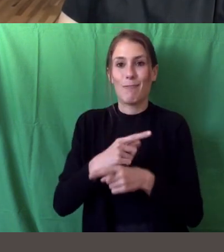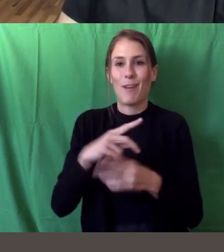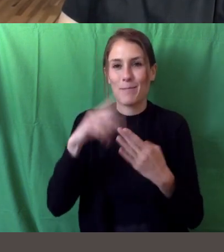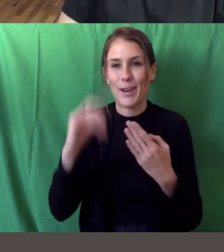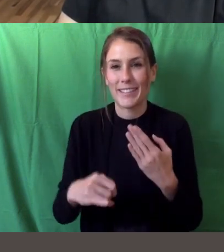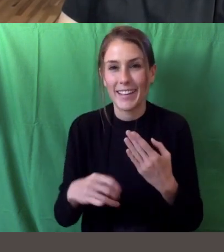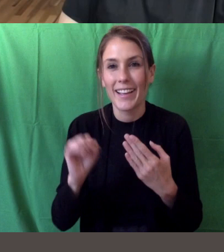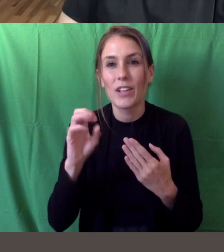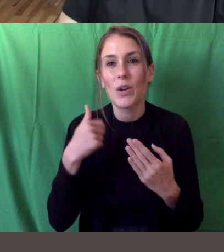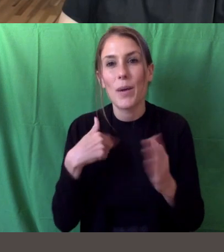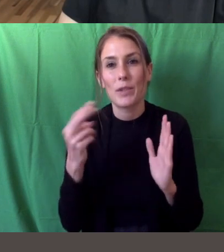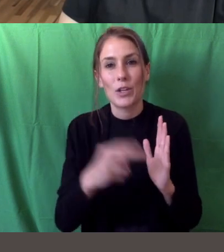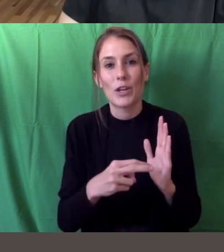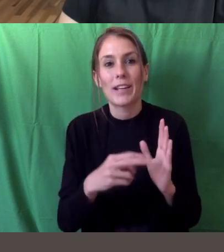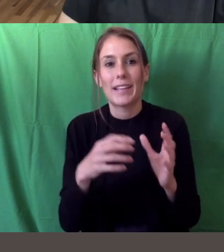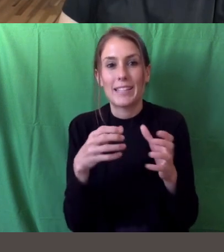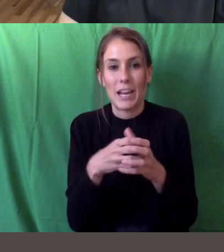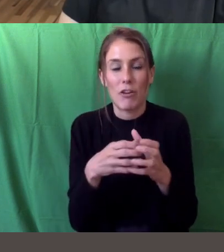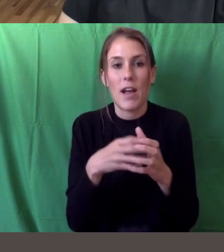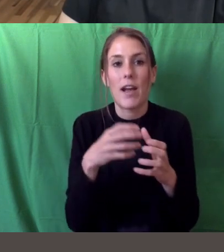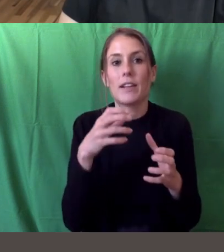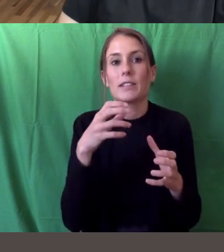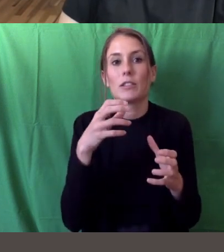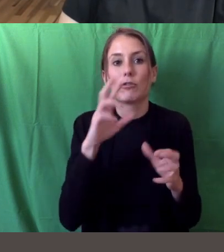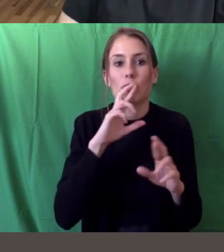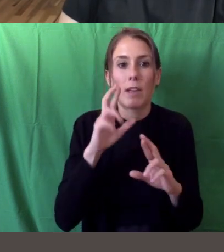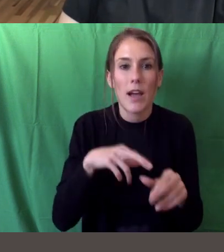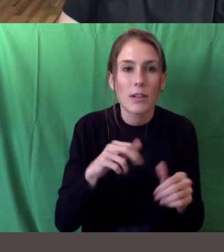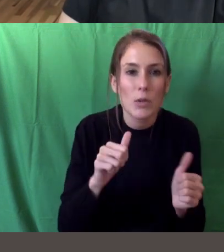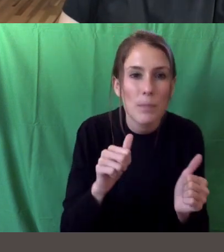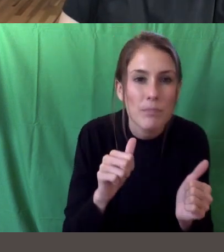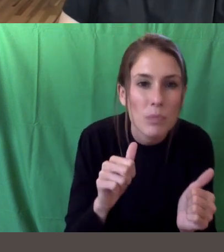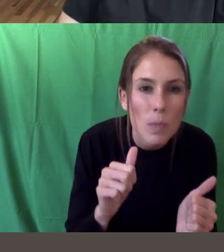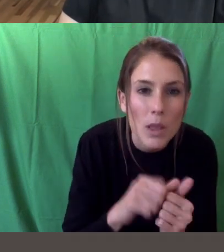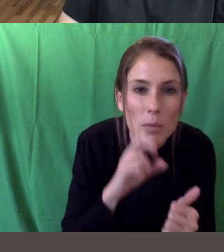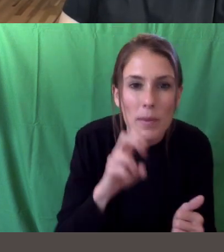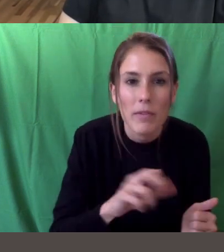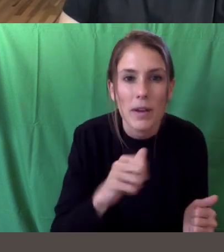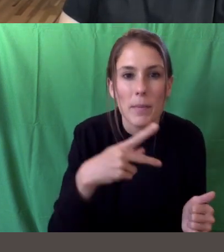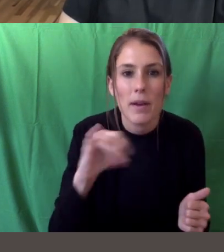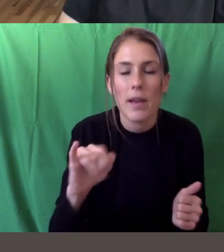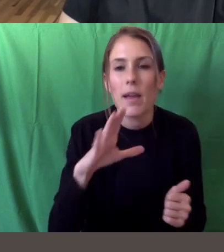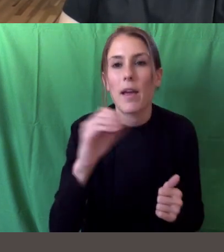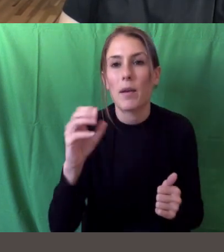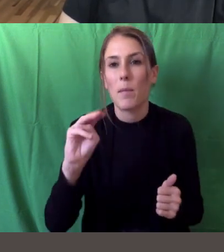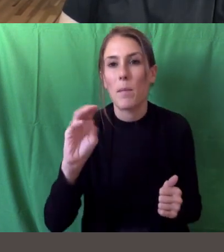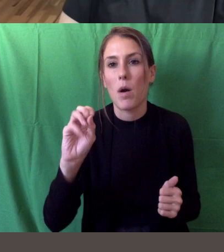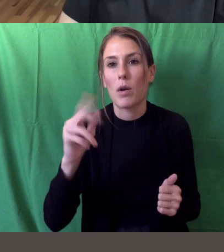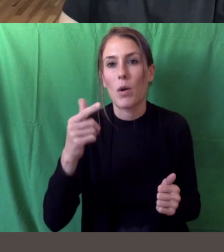So I'm looking at a containerized React web app with Python API and MongoDB on Azure. Same repo.